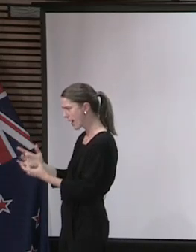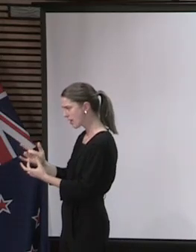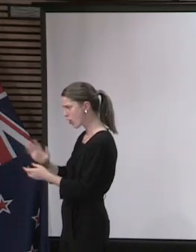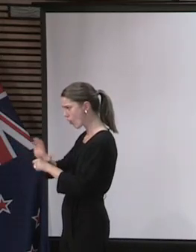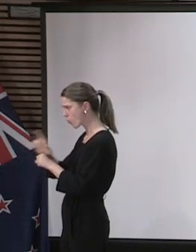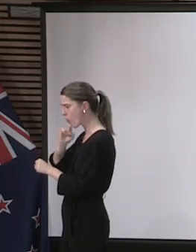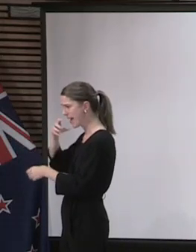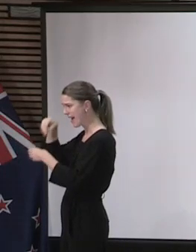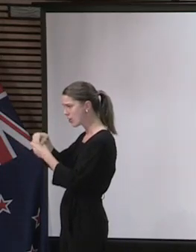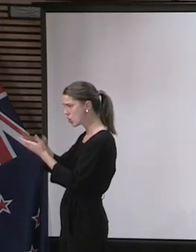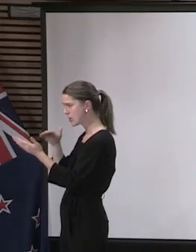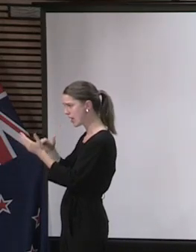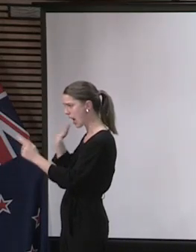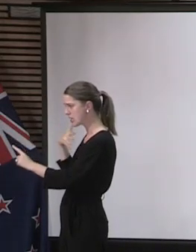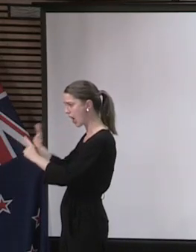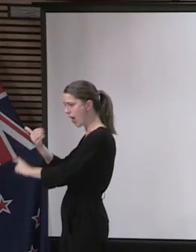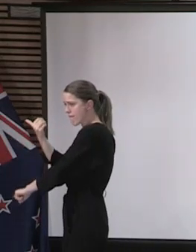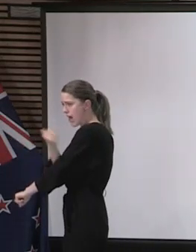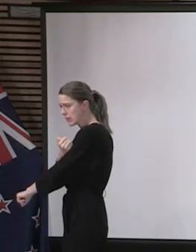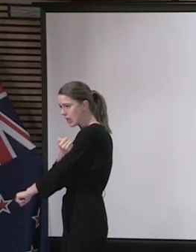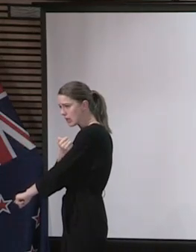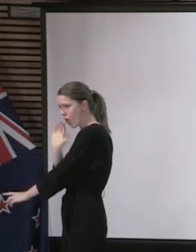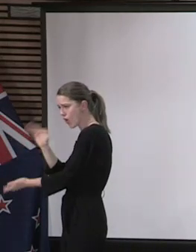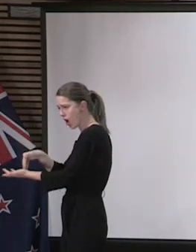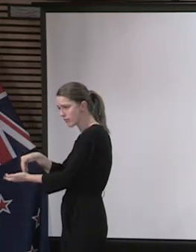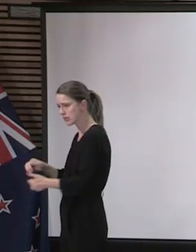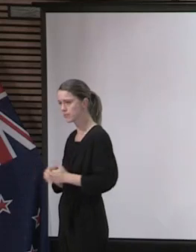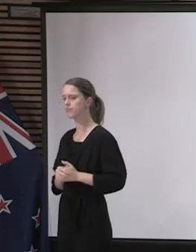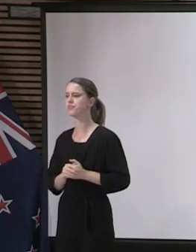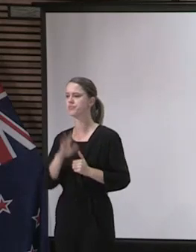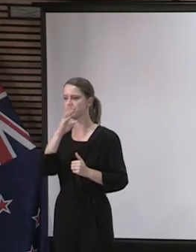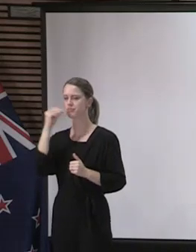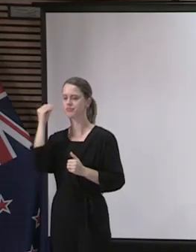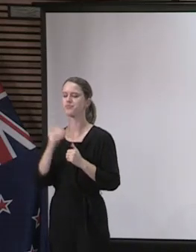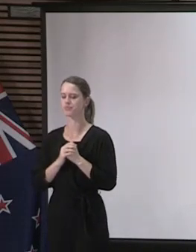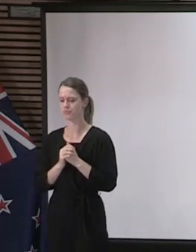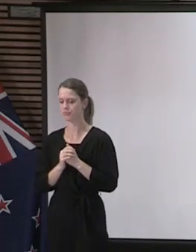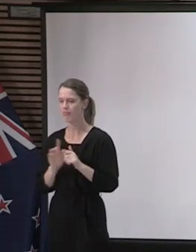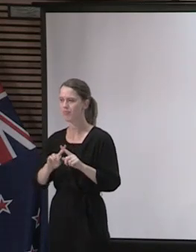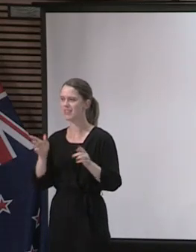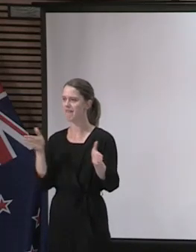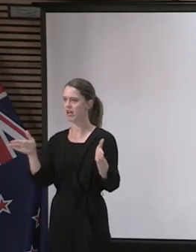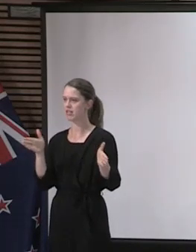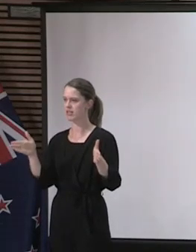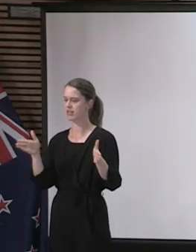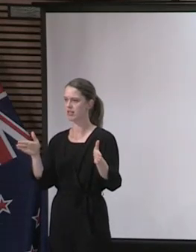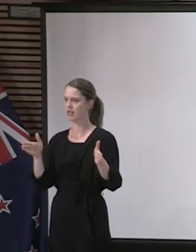This doesn't mean zero cases. Does this mean you are expecting to have the virus in the country until there is a vaccine?